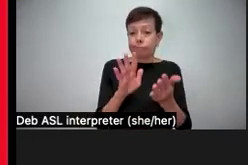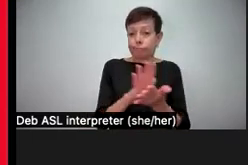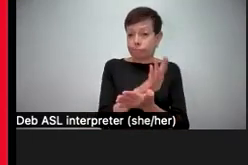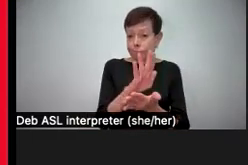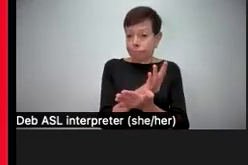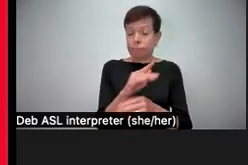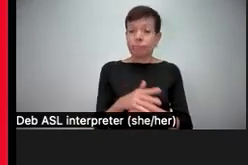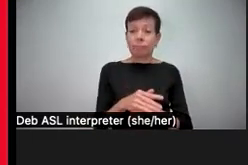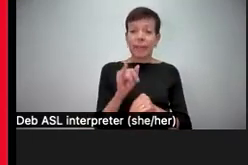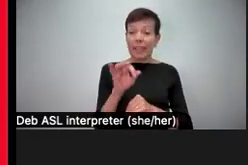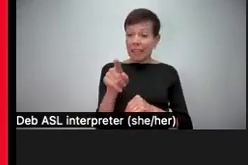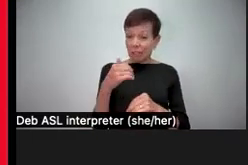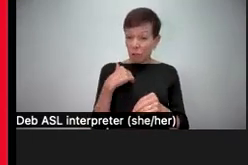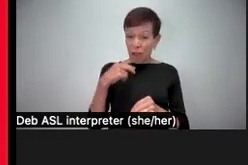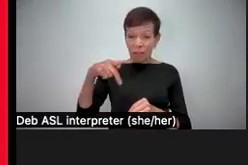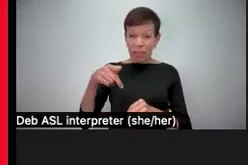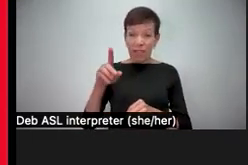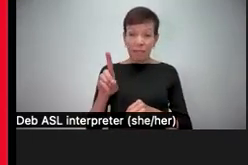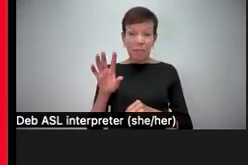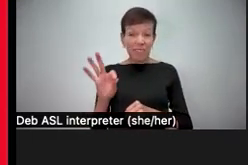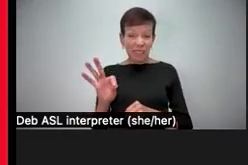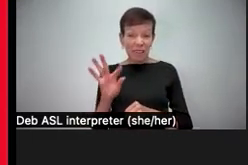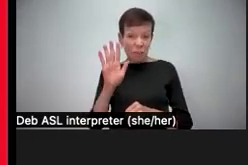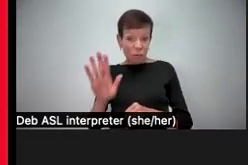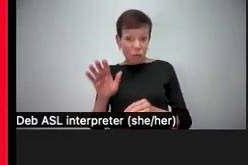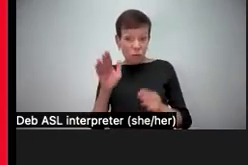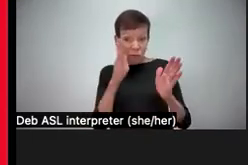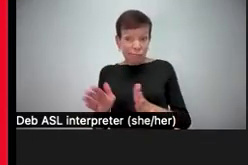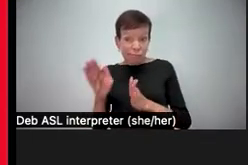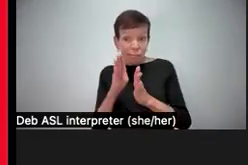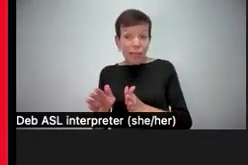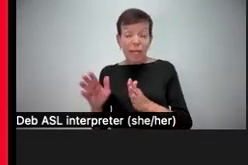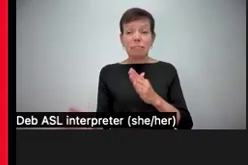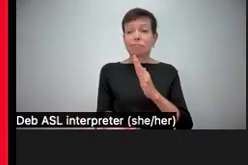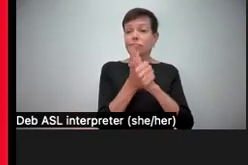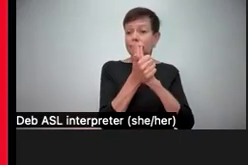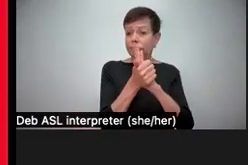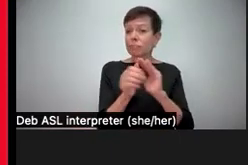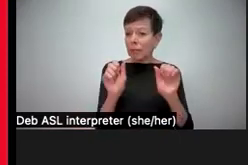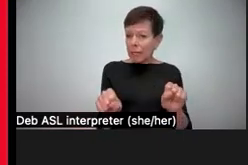If it's a PDF you can upload it that way, and you can upload any supporting materials you have. So